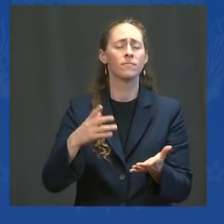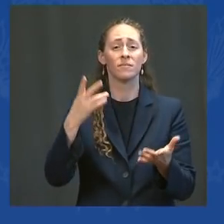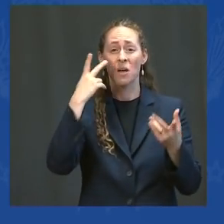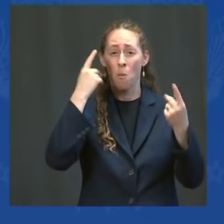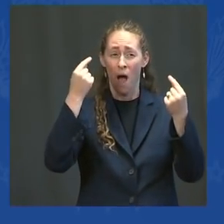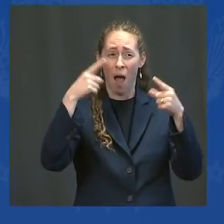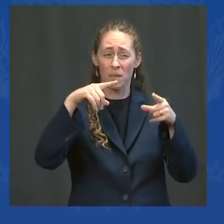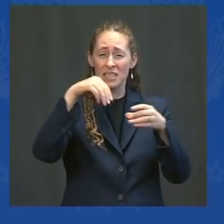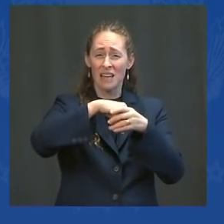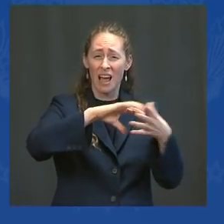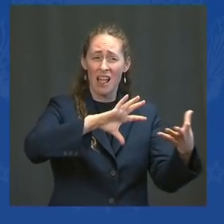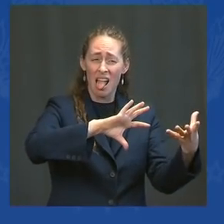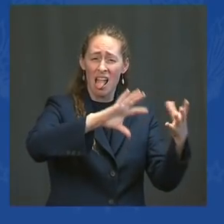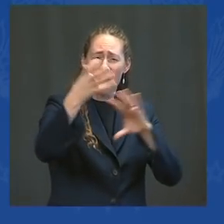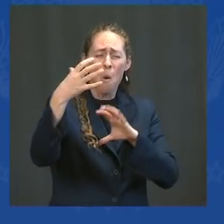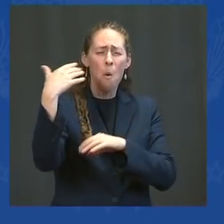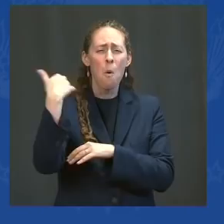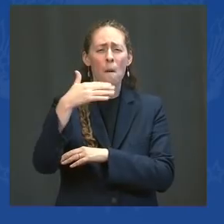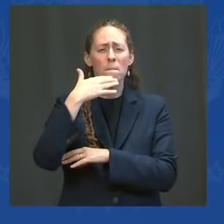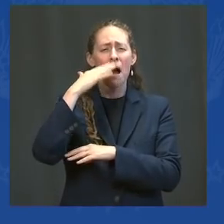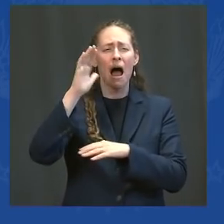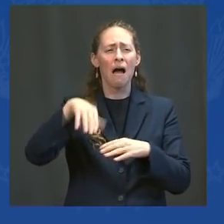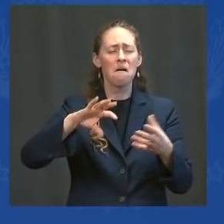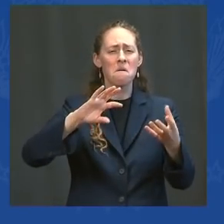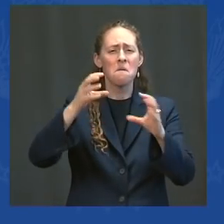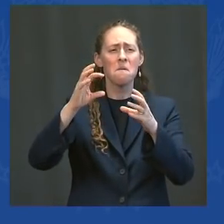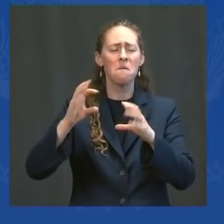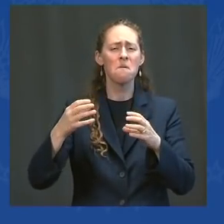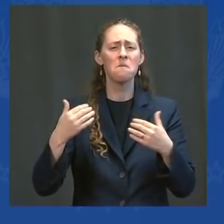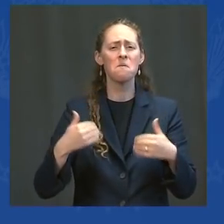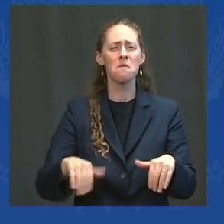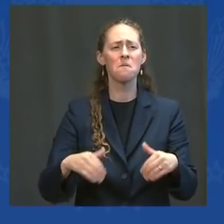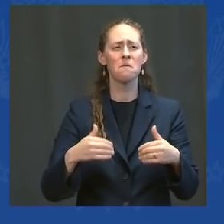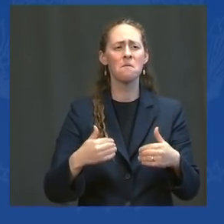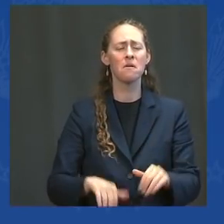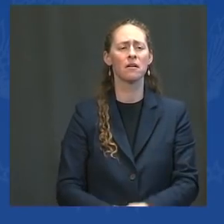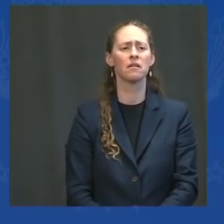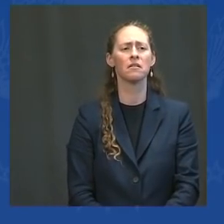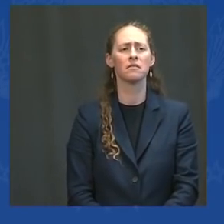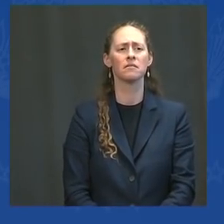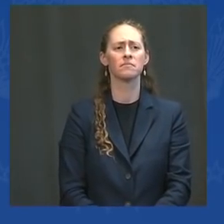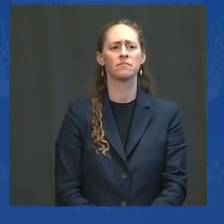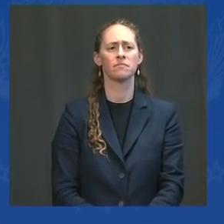there were countless acts of courage and we are here today,